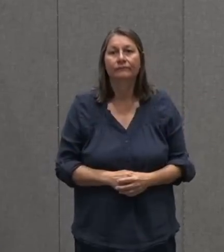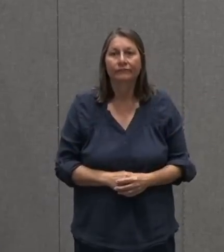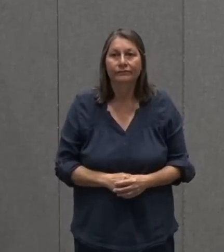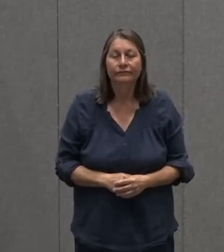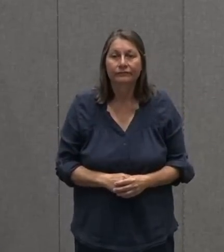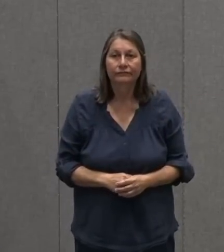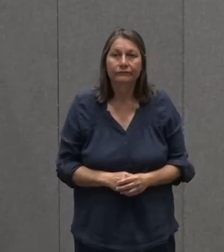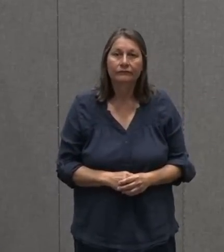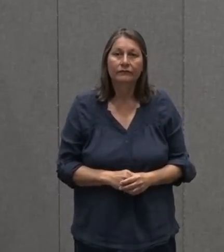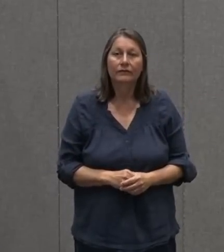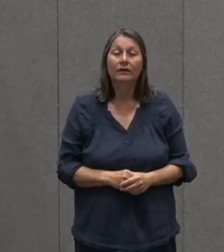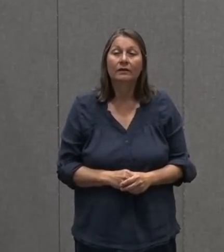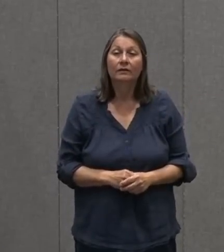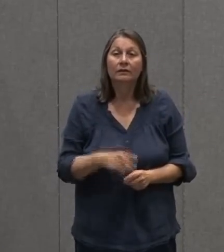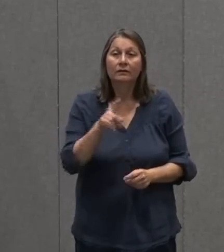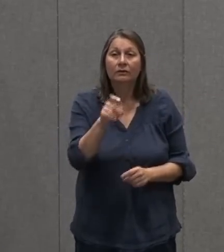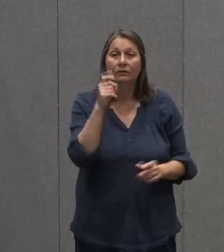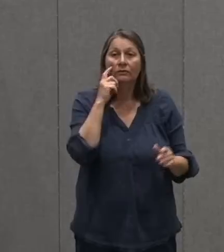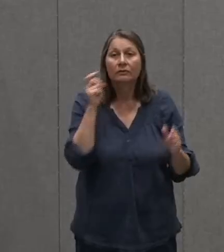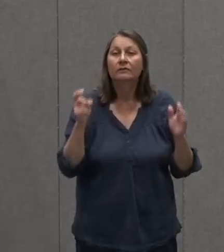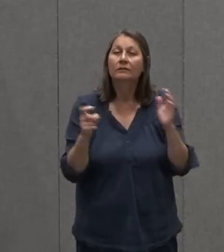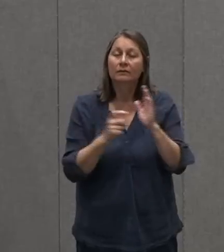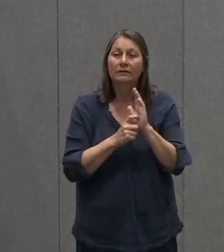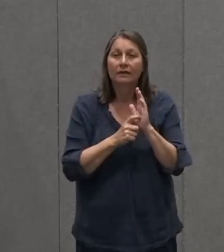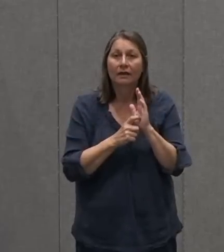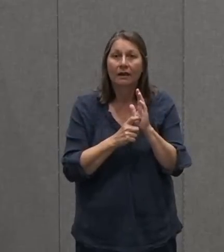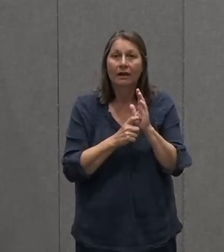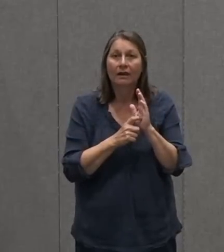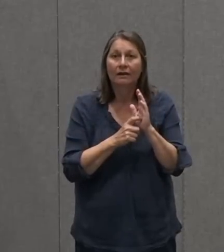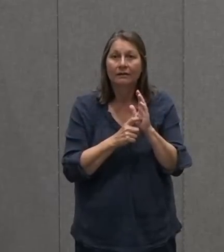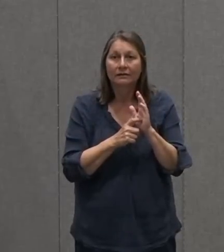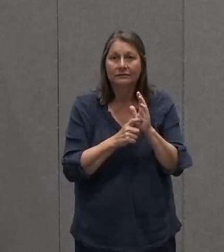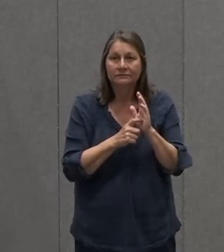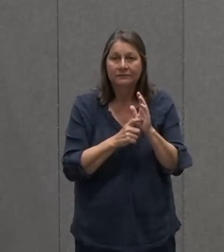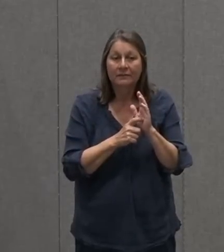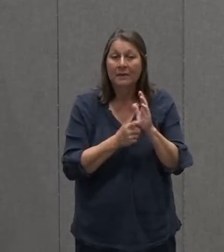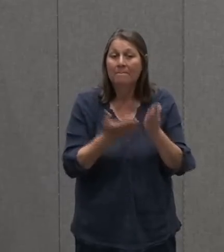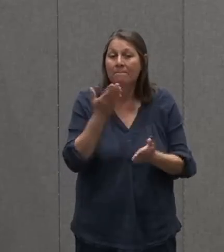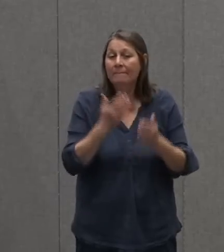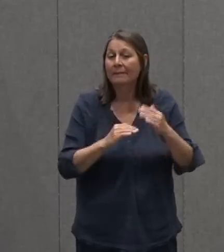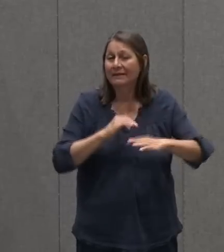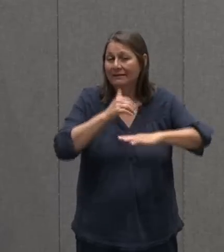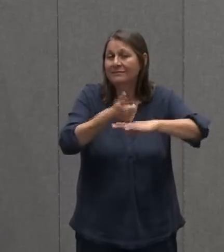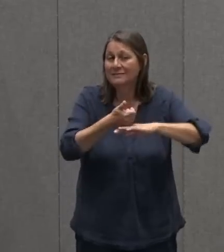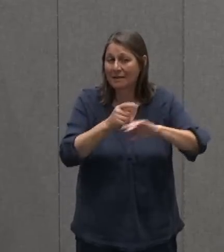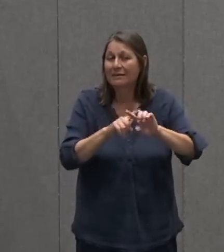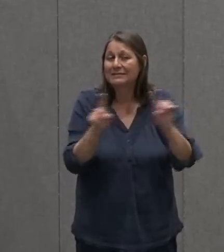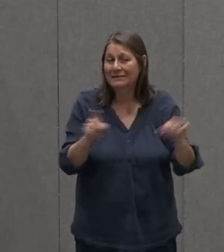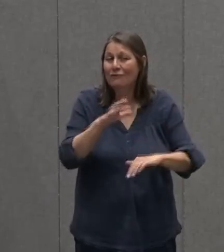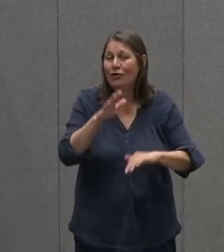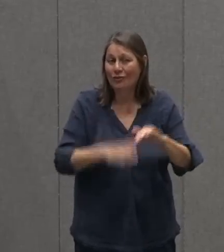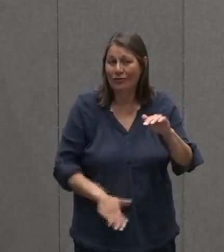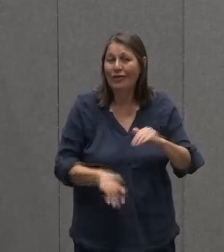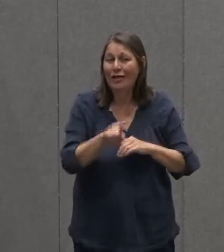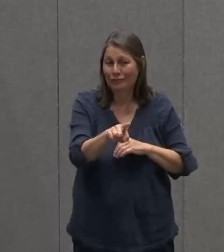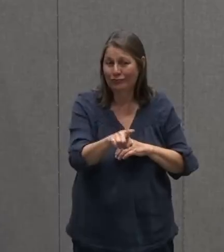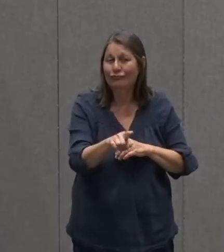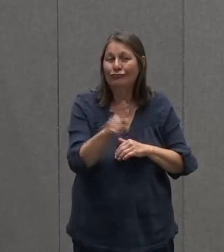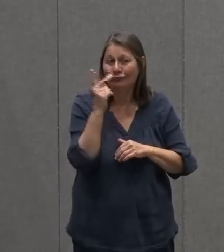kind of take a note of also on this problem is it may be set up different than the what you're normally used to seeing.